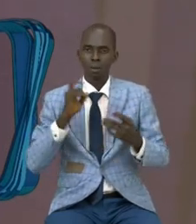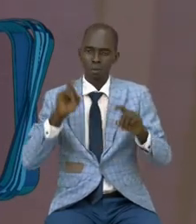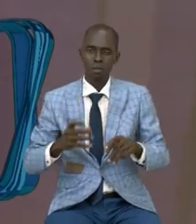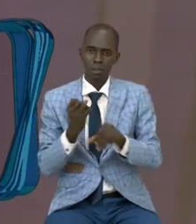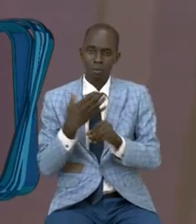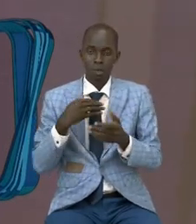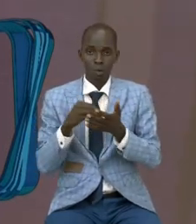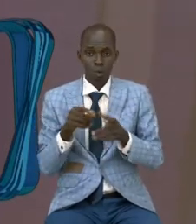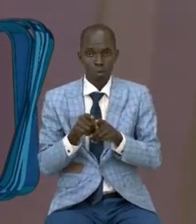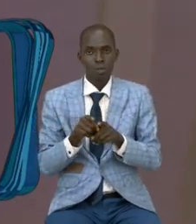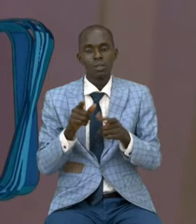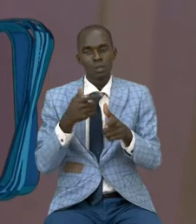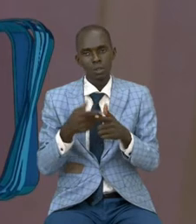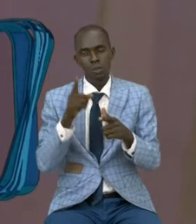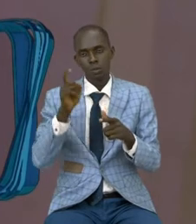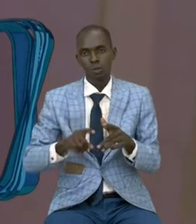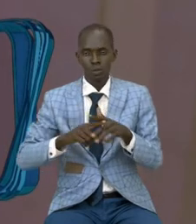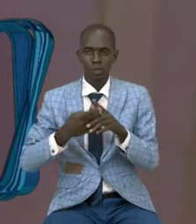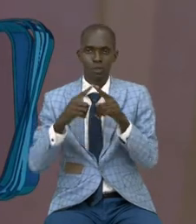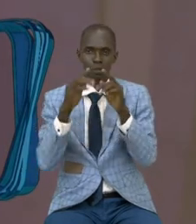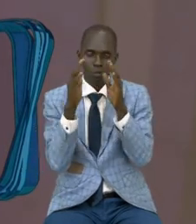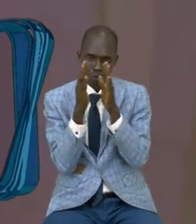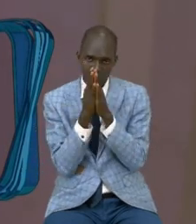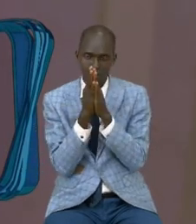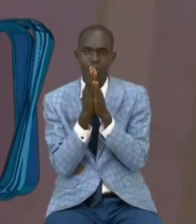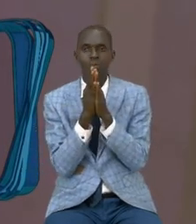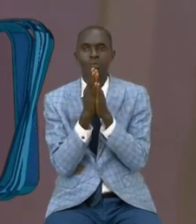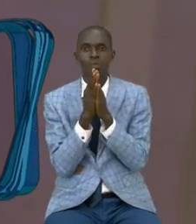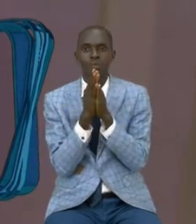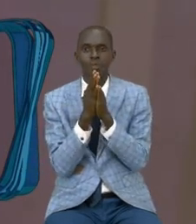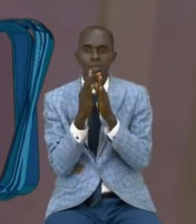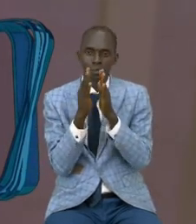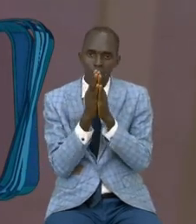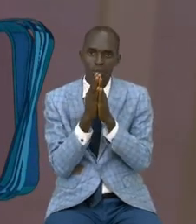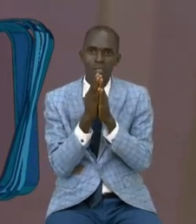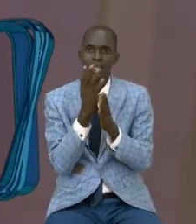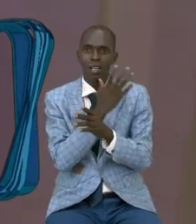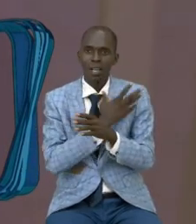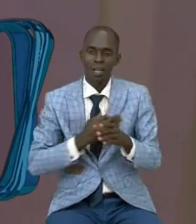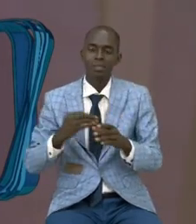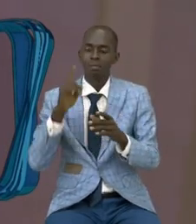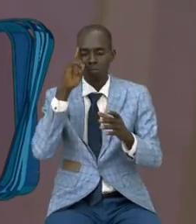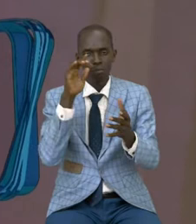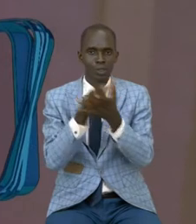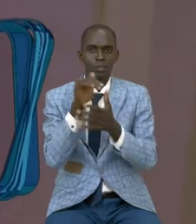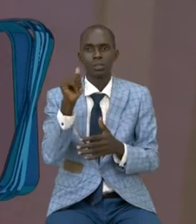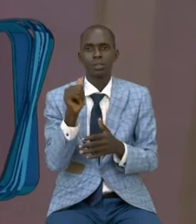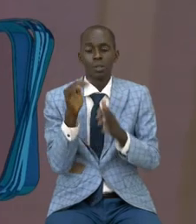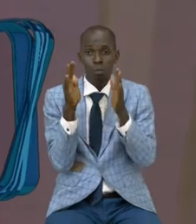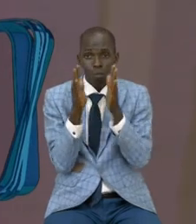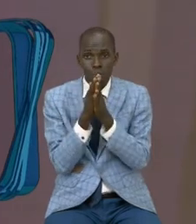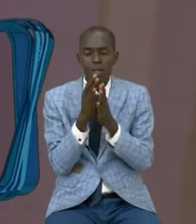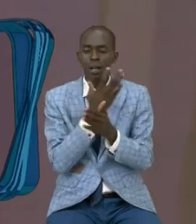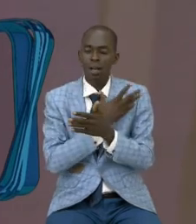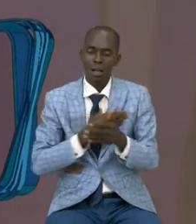and as you are sitting down expect your miracle expectation brings realization